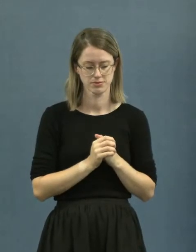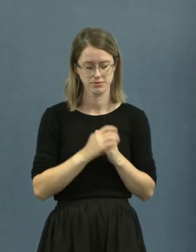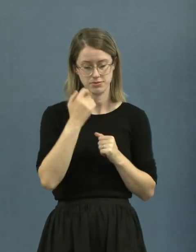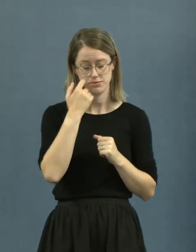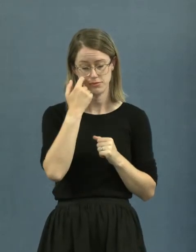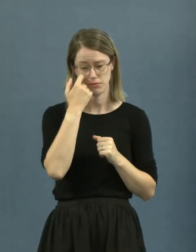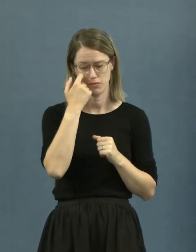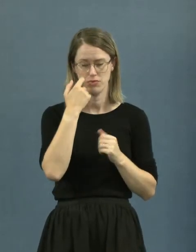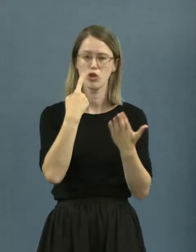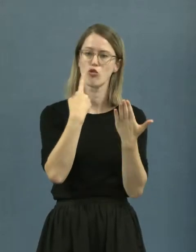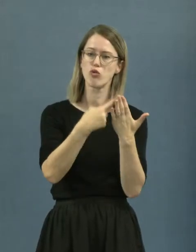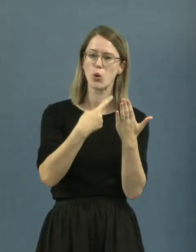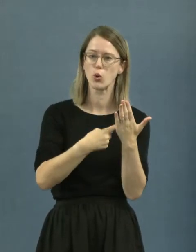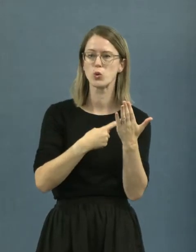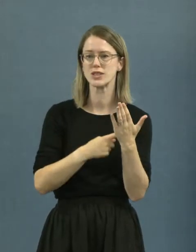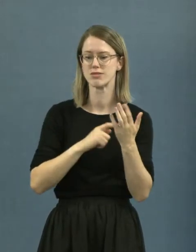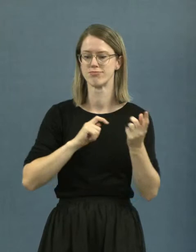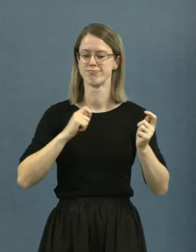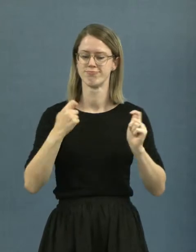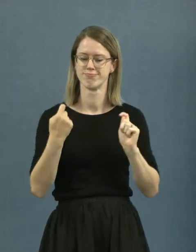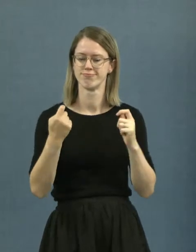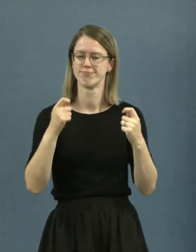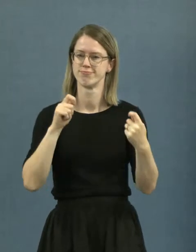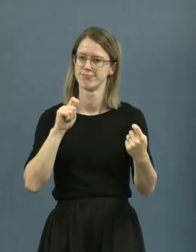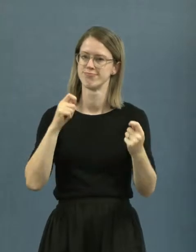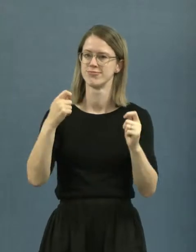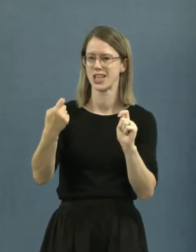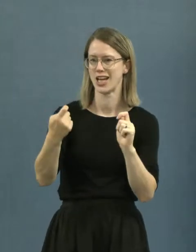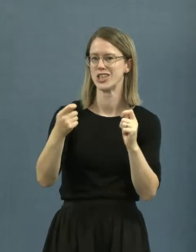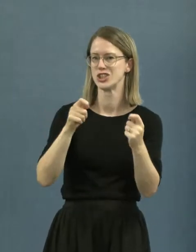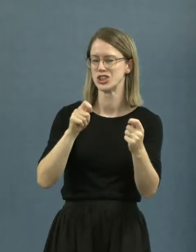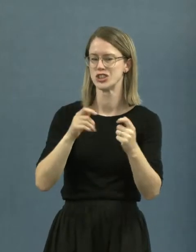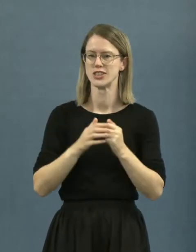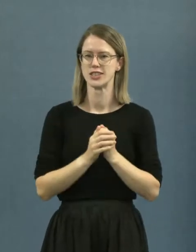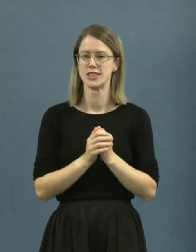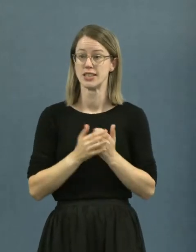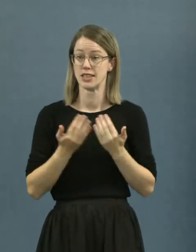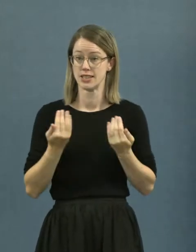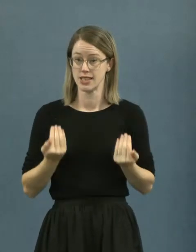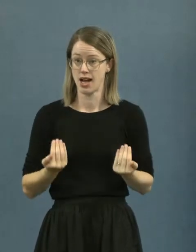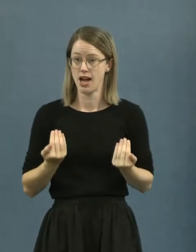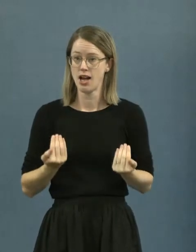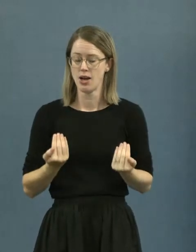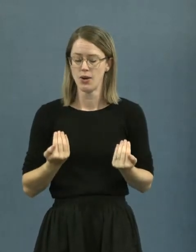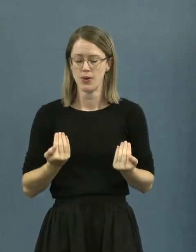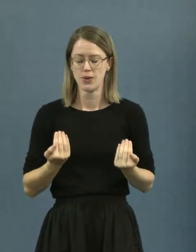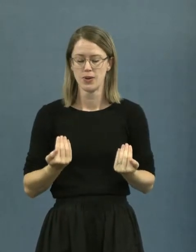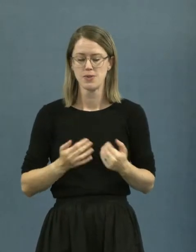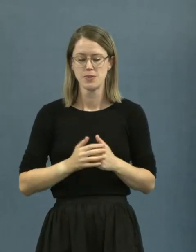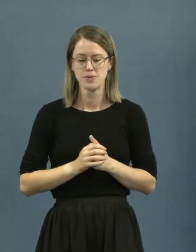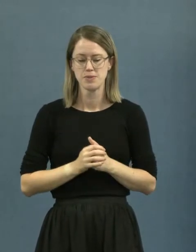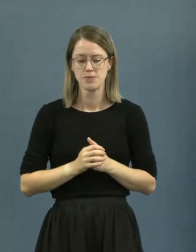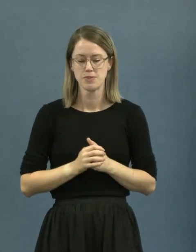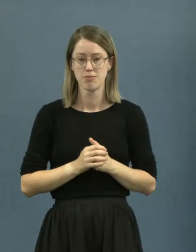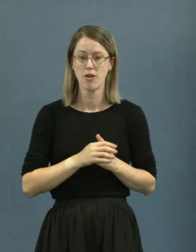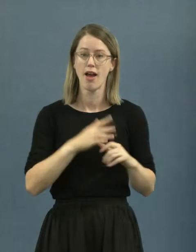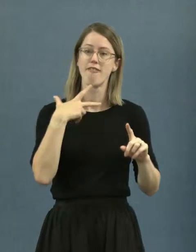restrictions have changed throughout that time. You know, we're currently in a situation